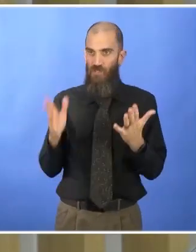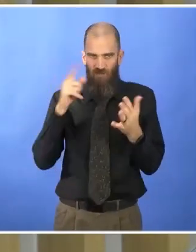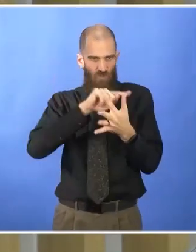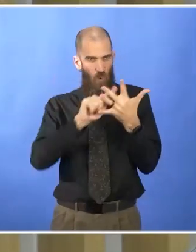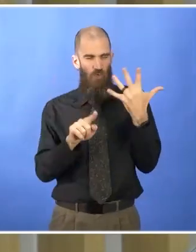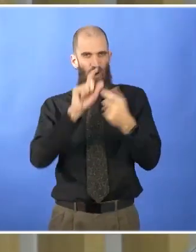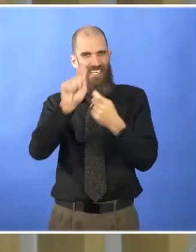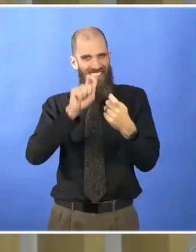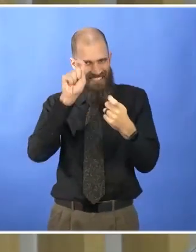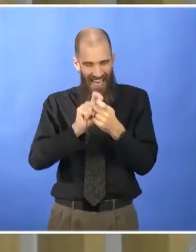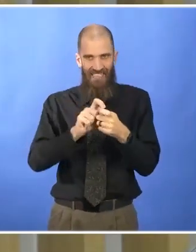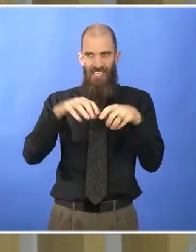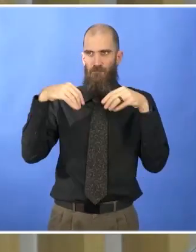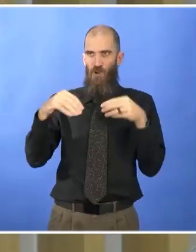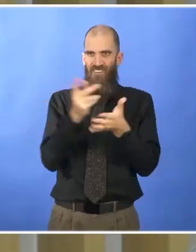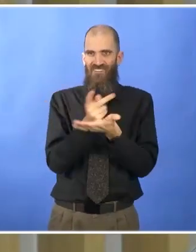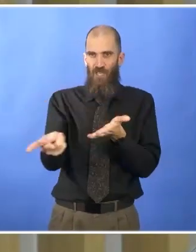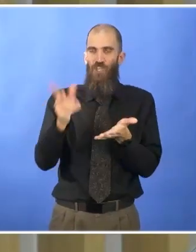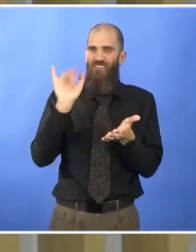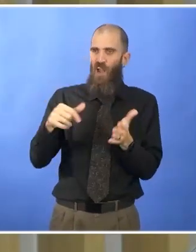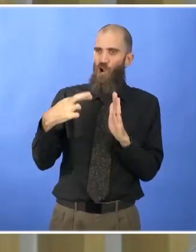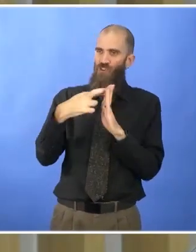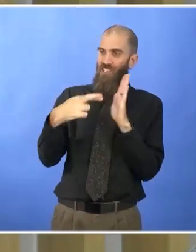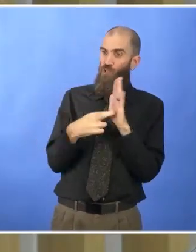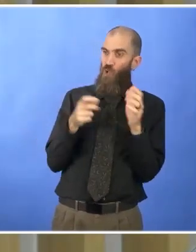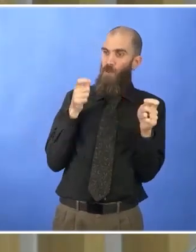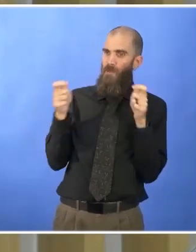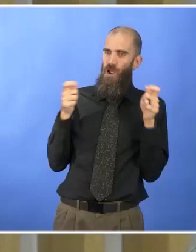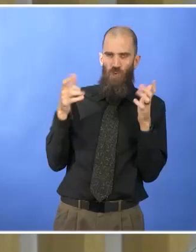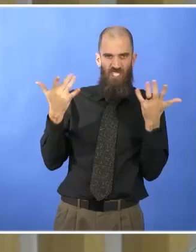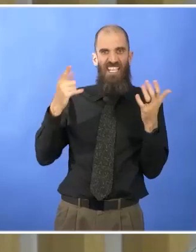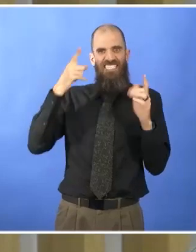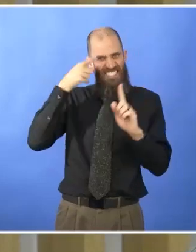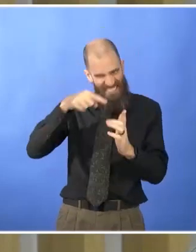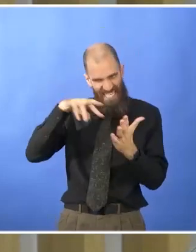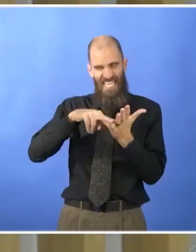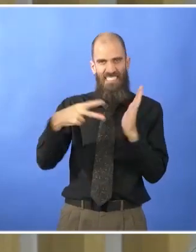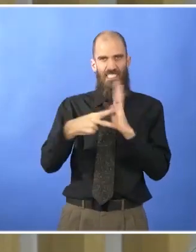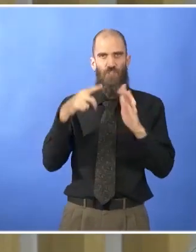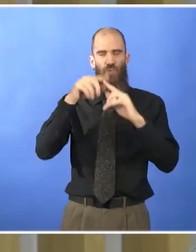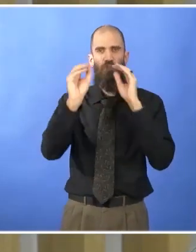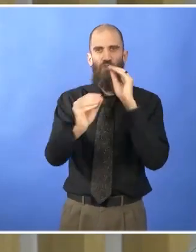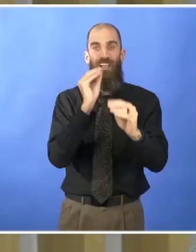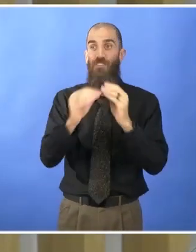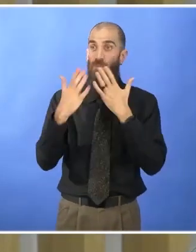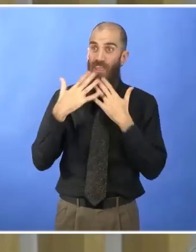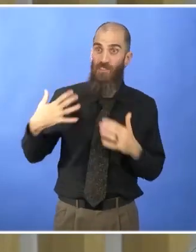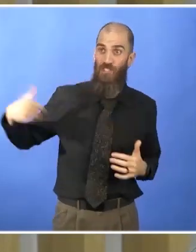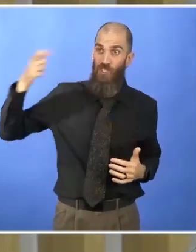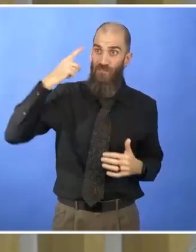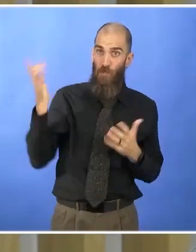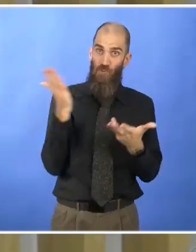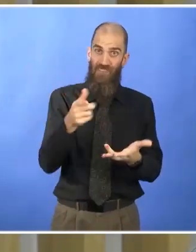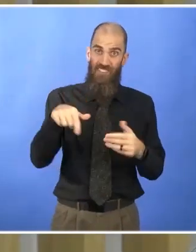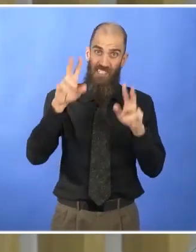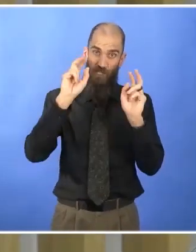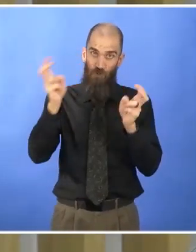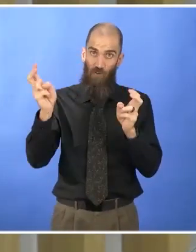FOCUS ON INMATES WITH DISABILITIES. I WOULD LIKE TO THANK THE CHAIR FOR BRINGING THIS FORWARD, AND THE DIVERSE STAFF FROM BUREAUS THAT HAVE BROUGHT IT FORWARD TO